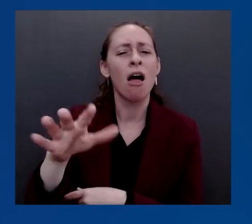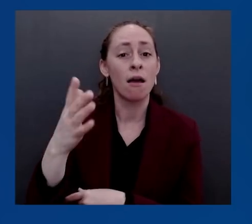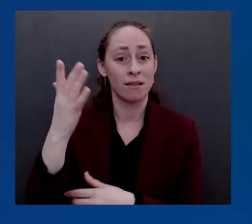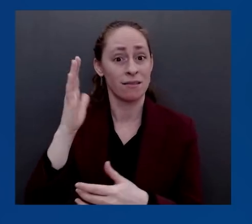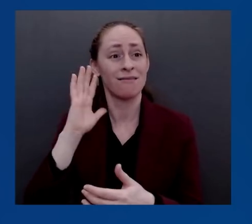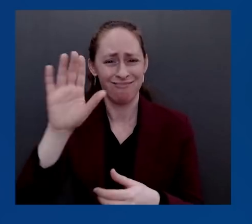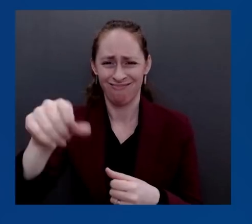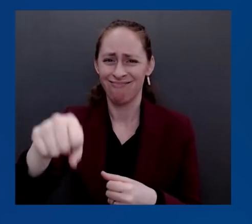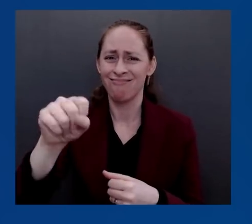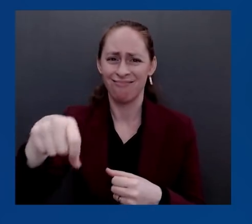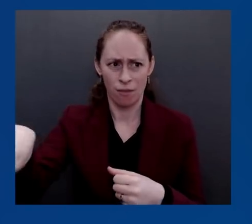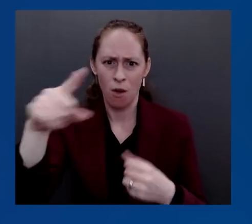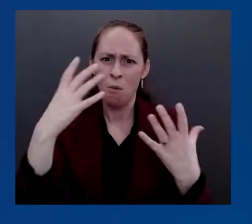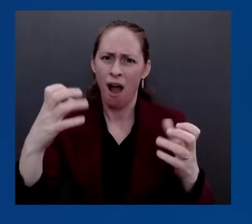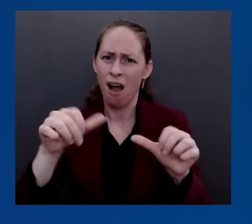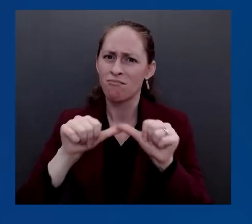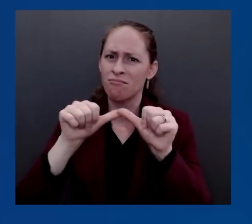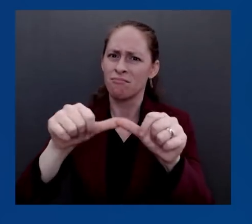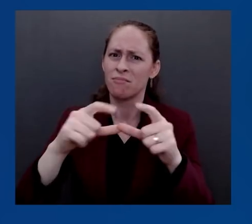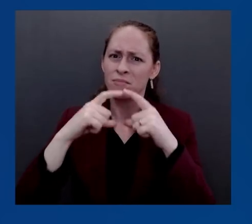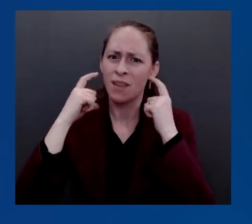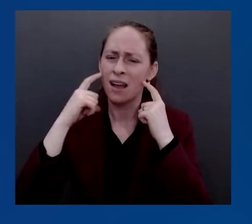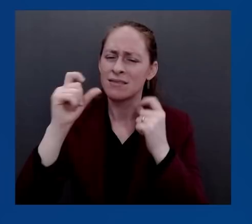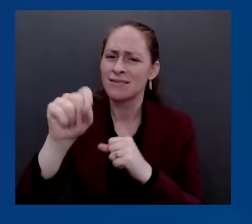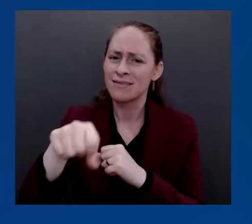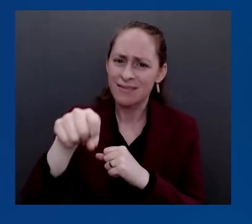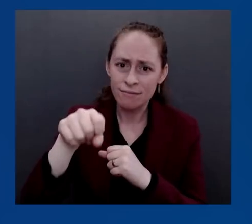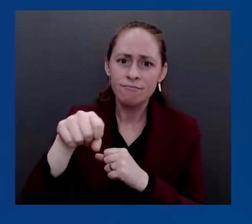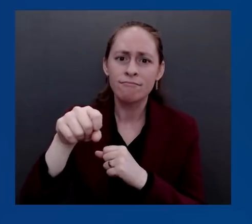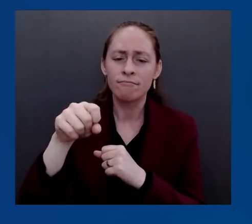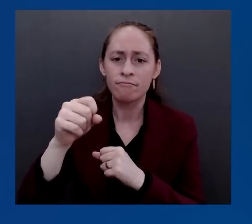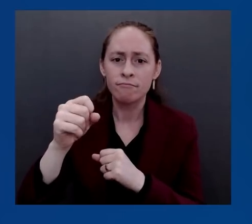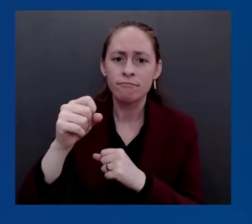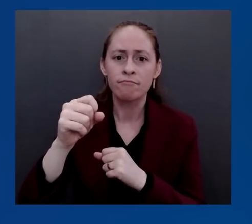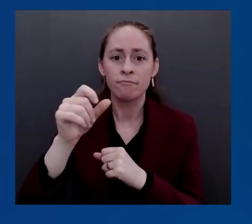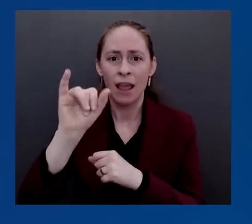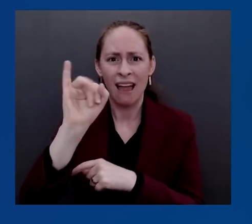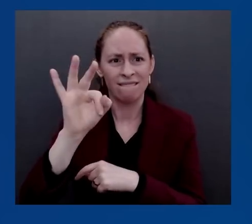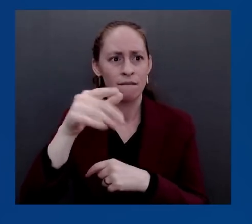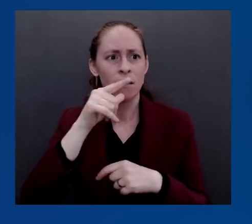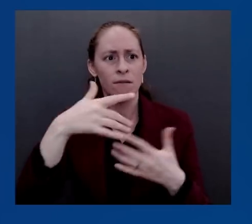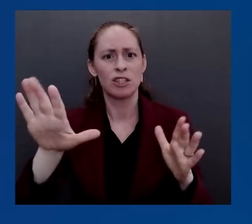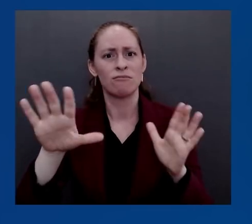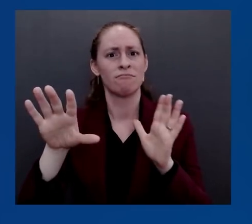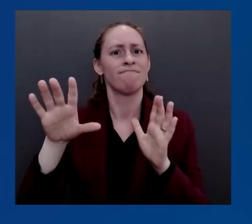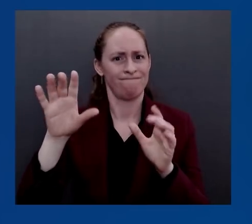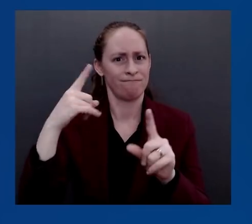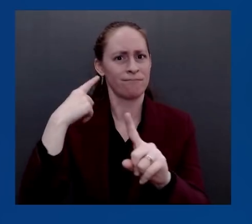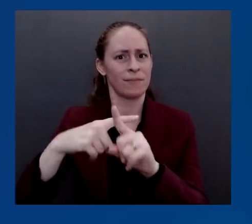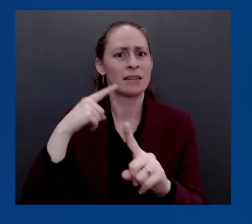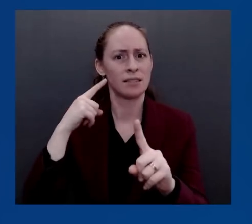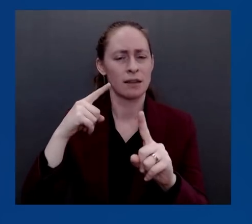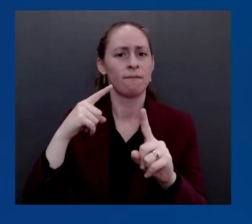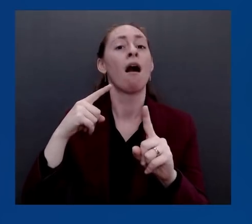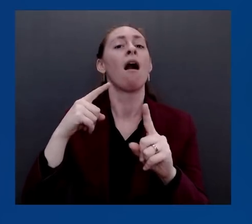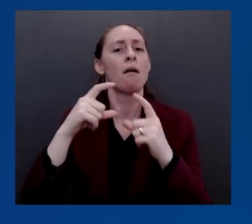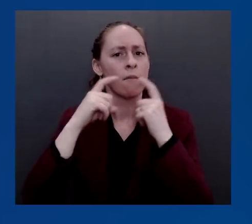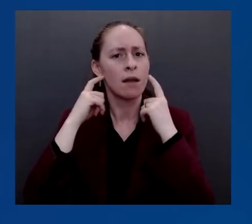after they've been diagnosed with COVID; they're feeling better. But we want to make sure that they have -- they know that they should be masking during those last several days